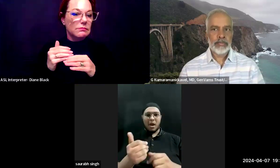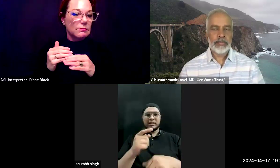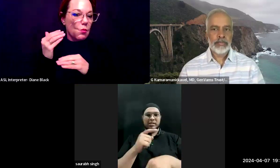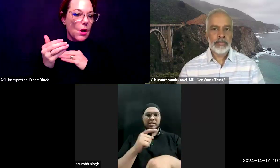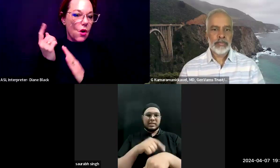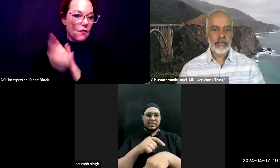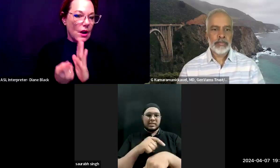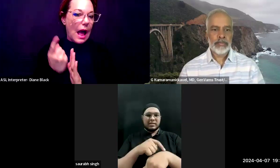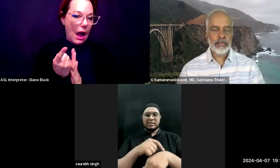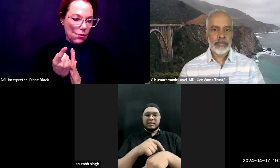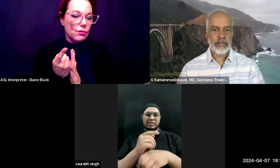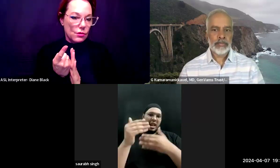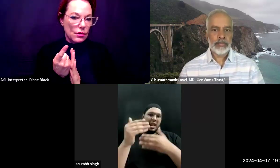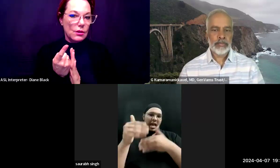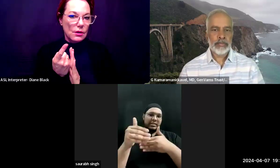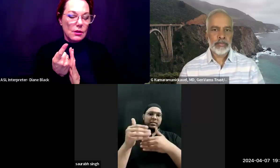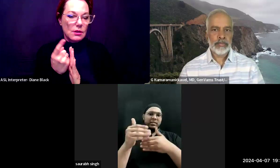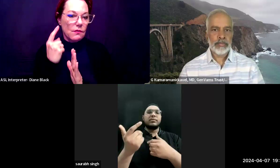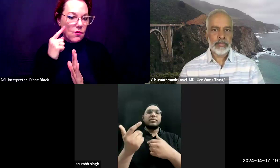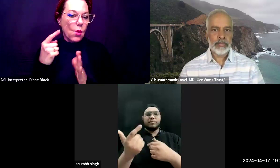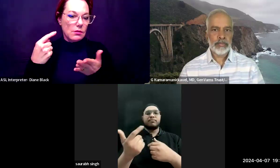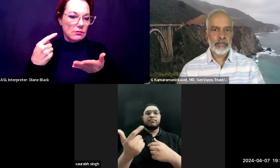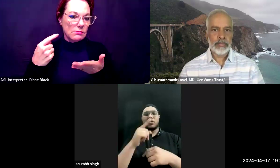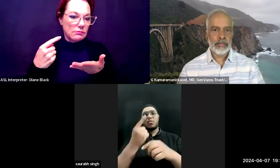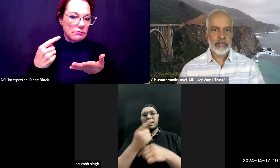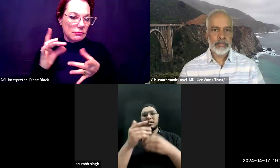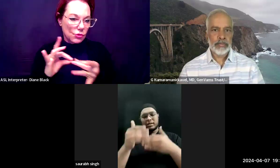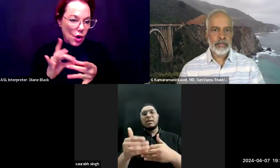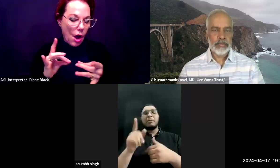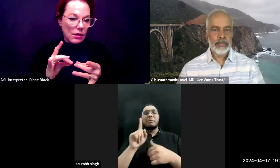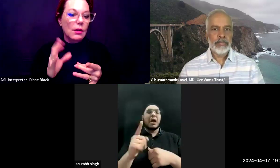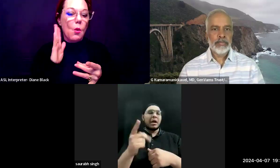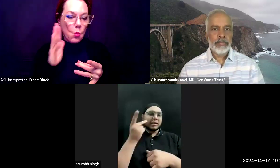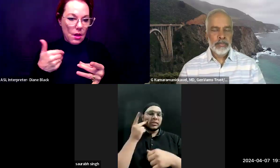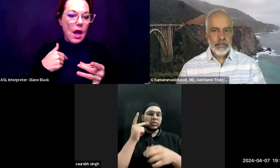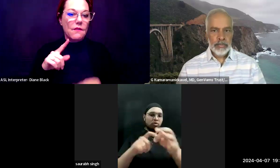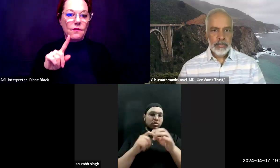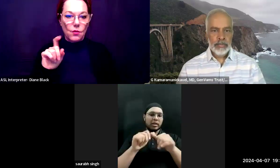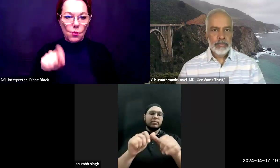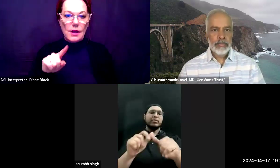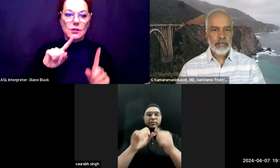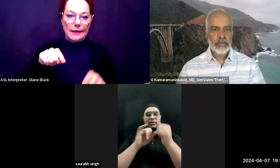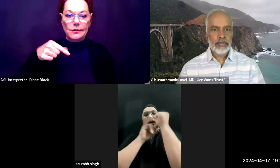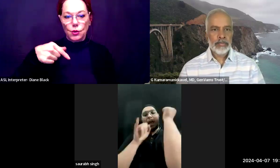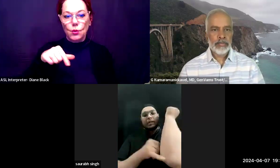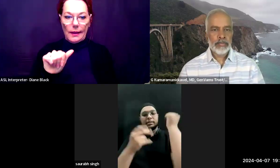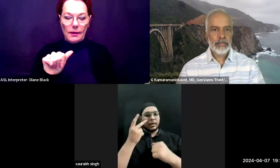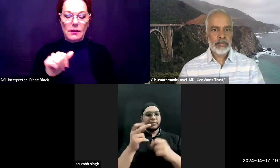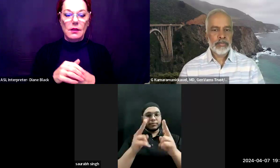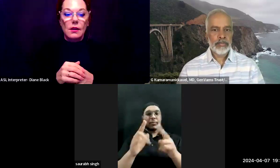talk but we'll definitely have question question and answer portion. And when you do have a question,